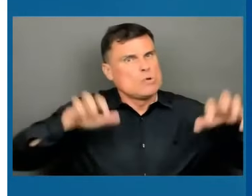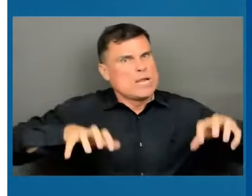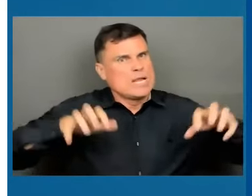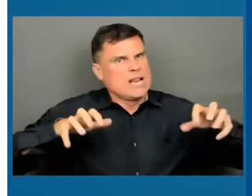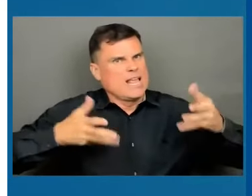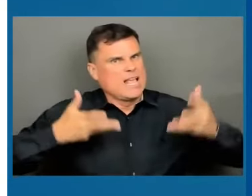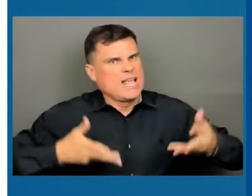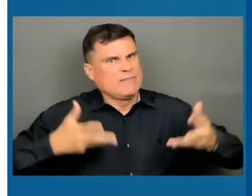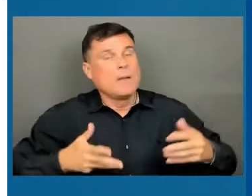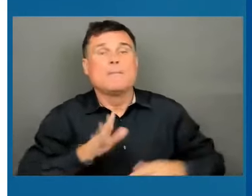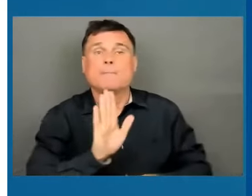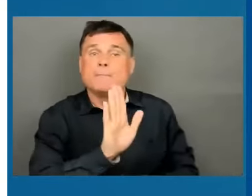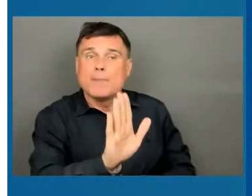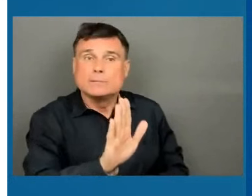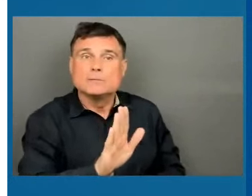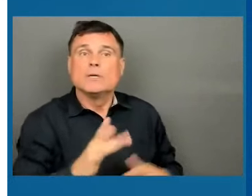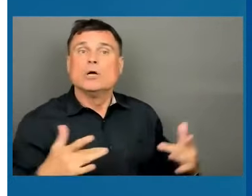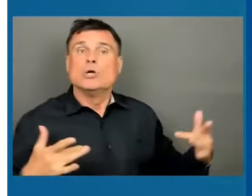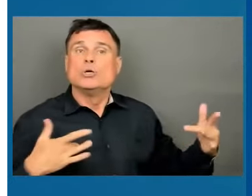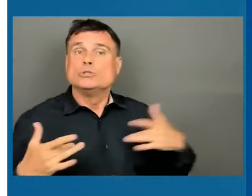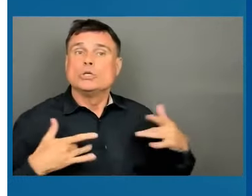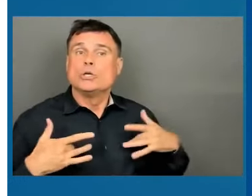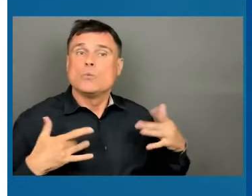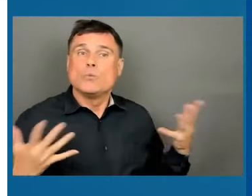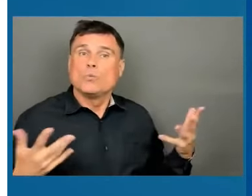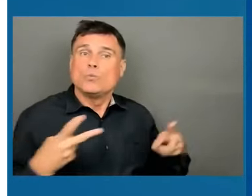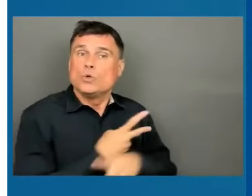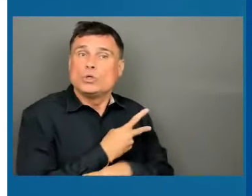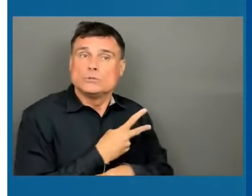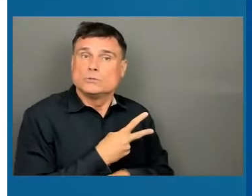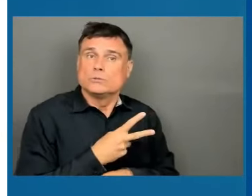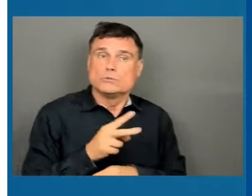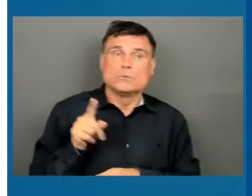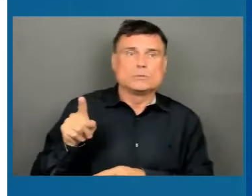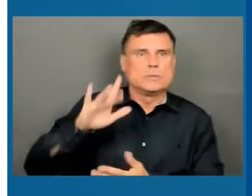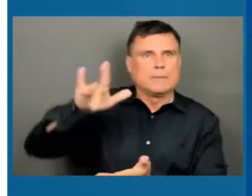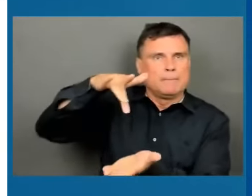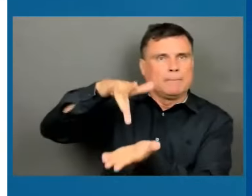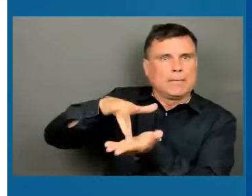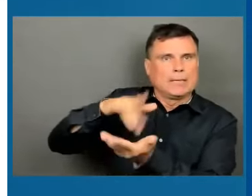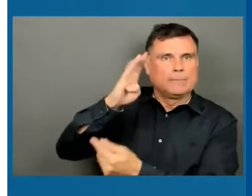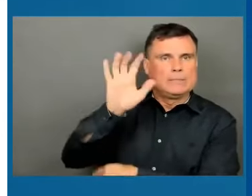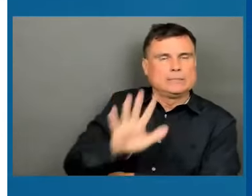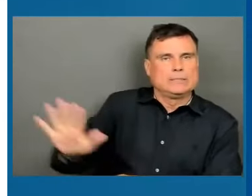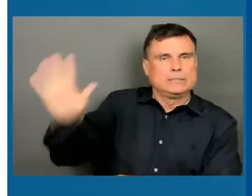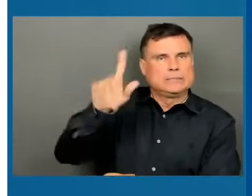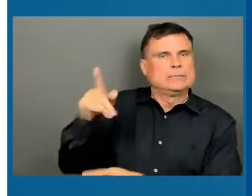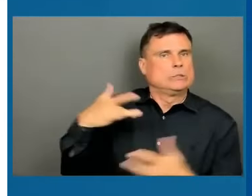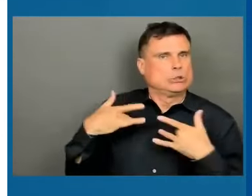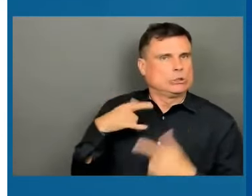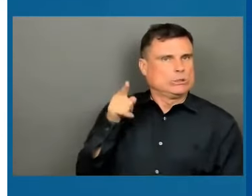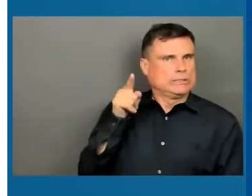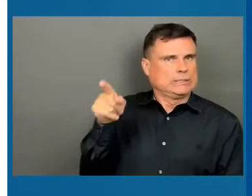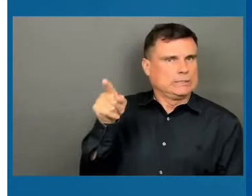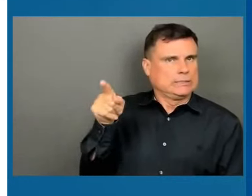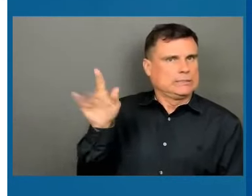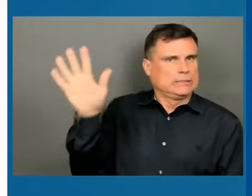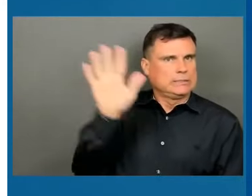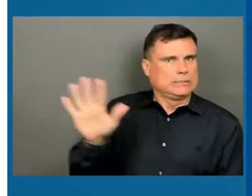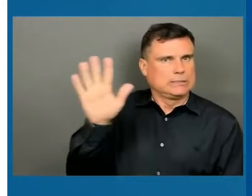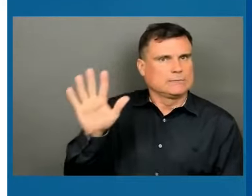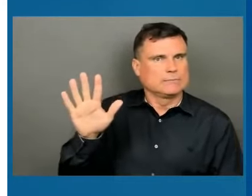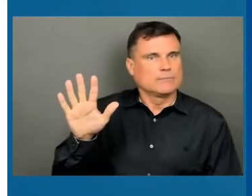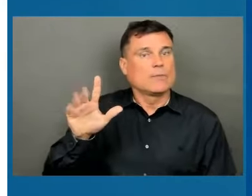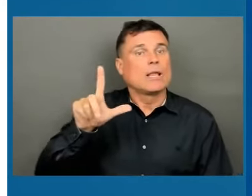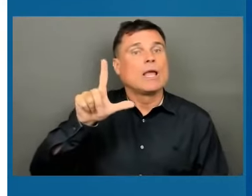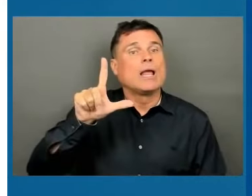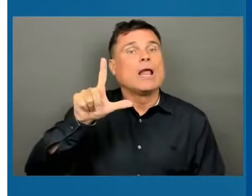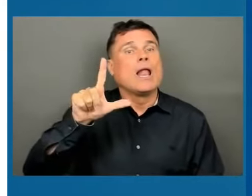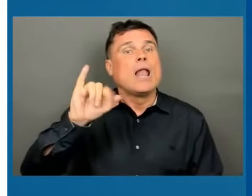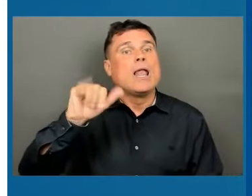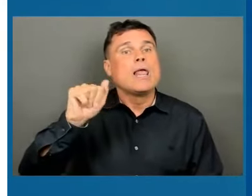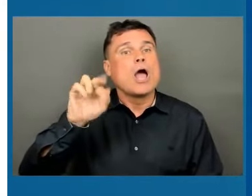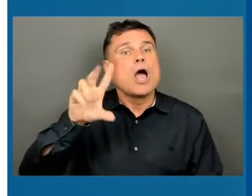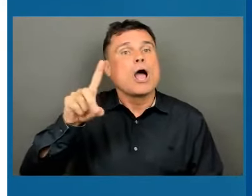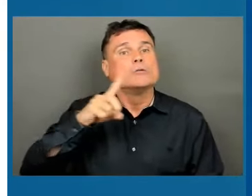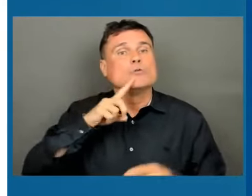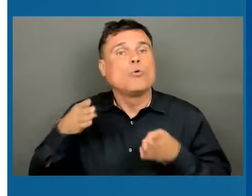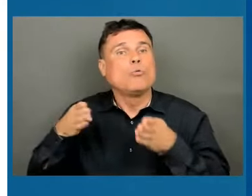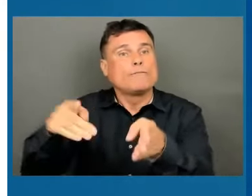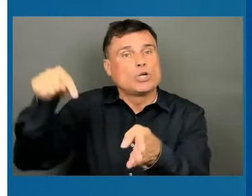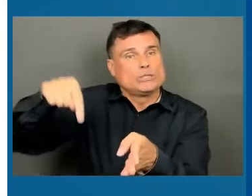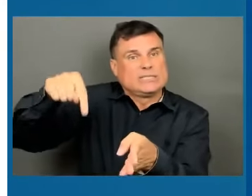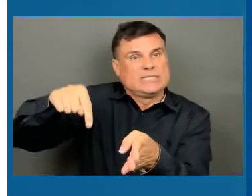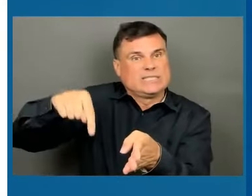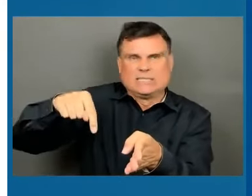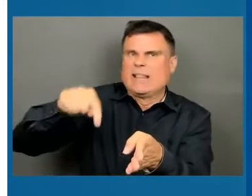you can see the northeast in the